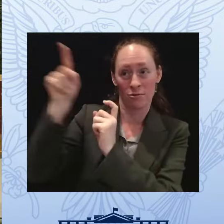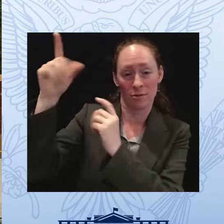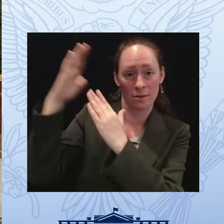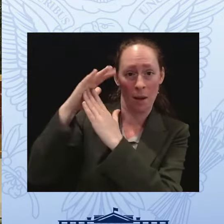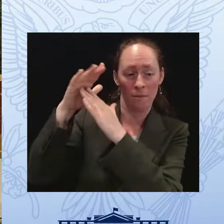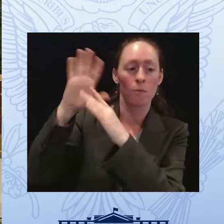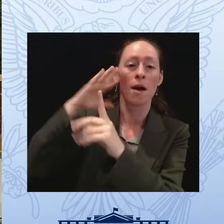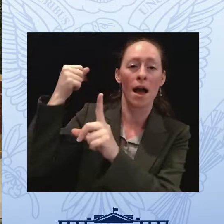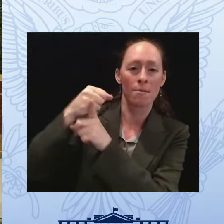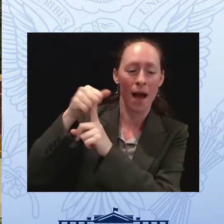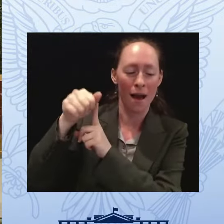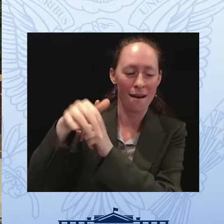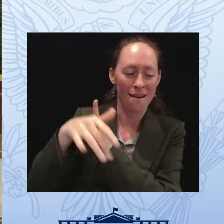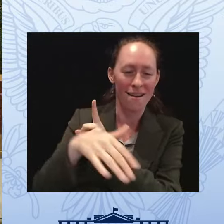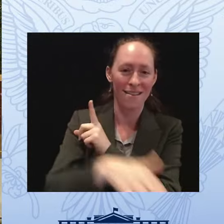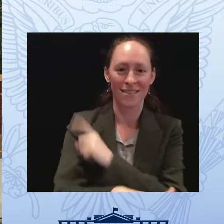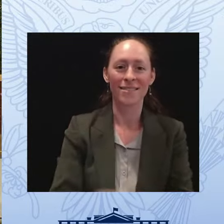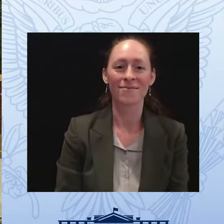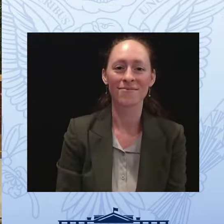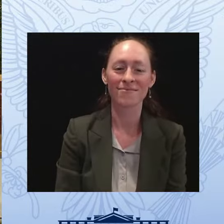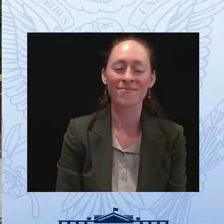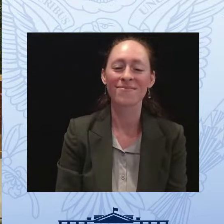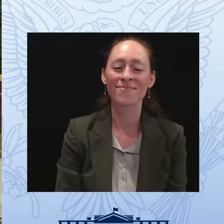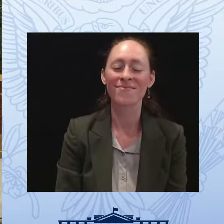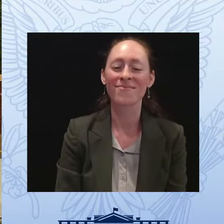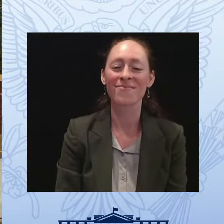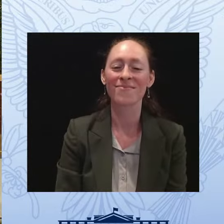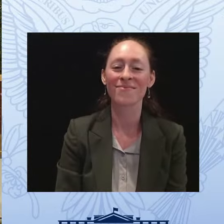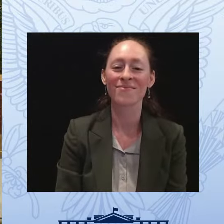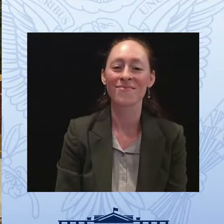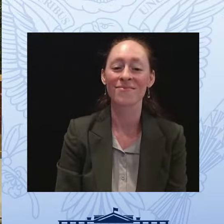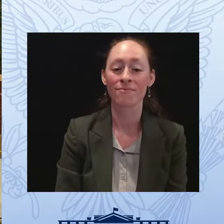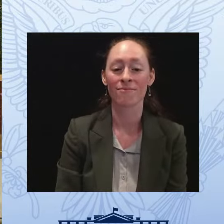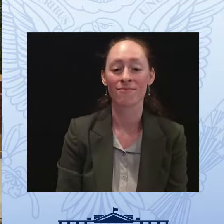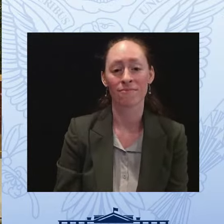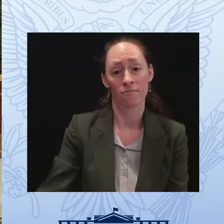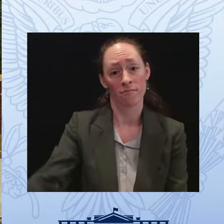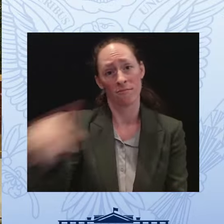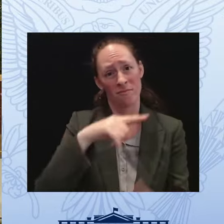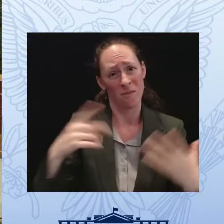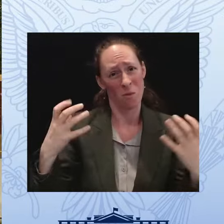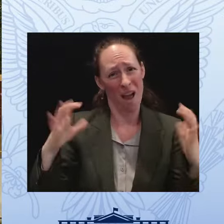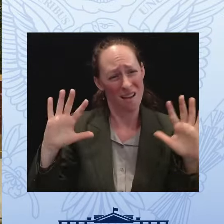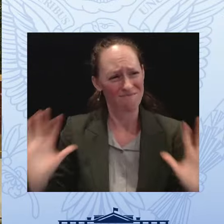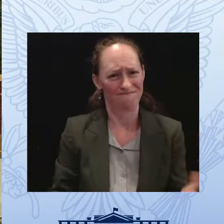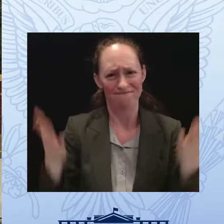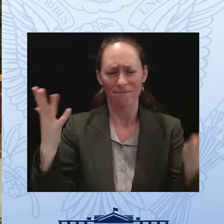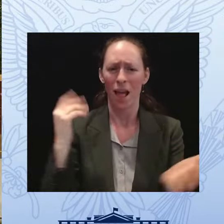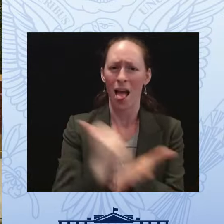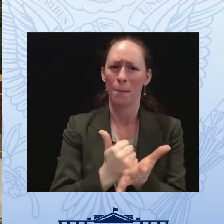and early education a top priority. And no one knows better the importance of child care